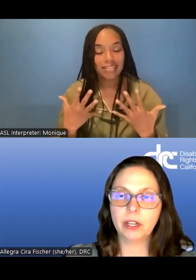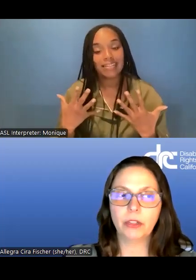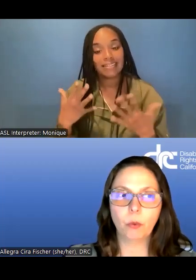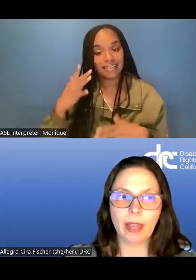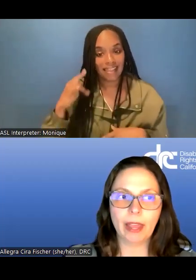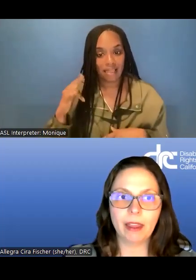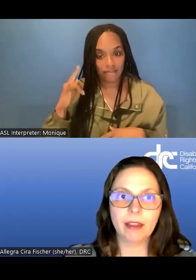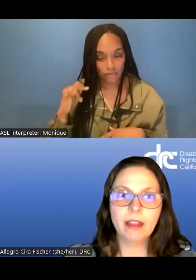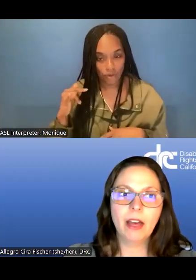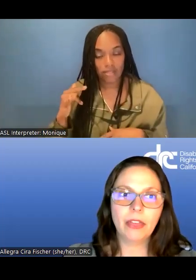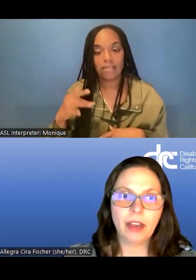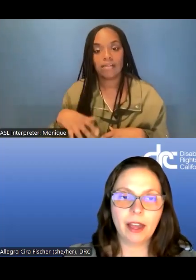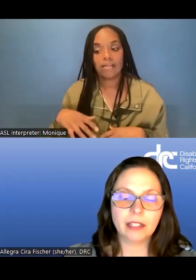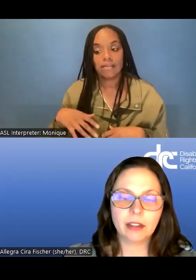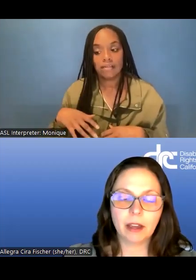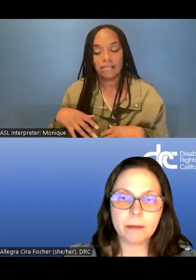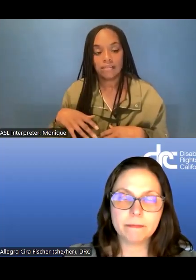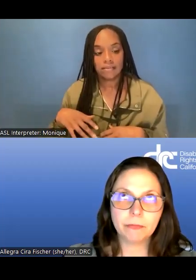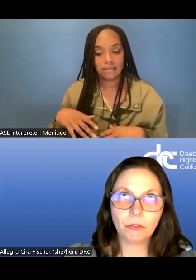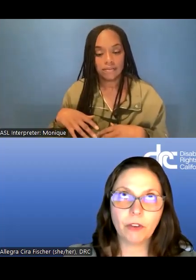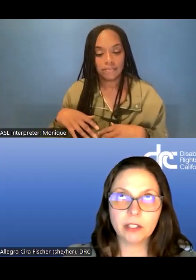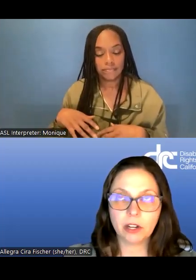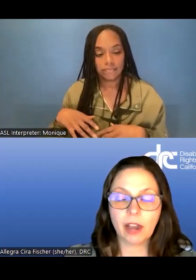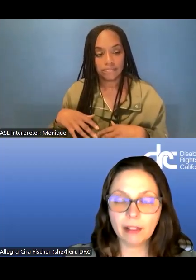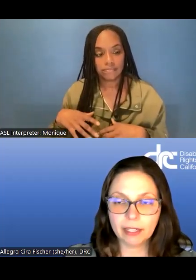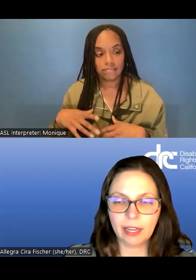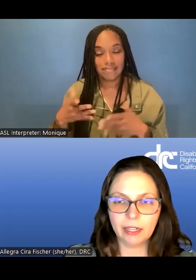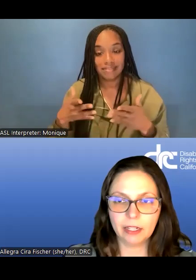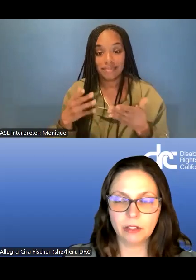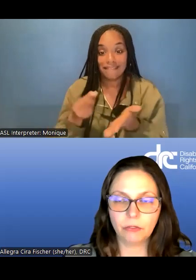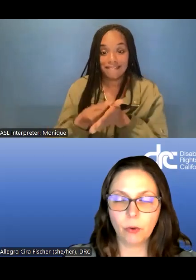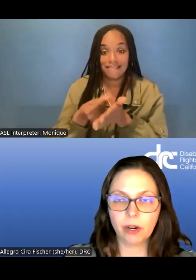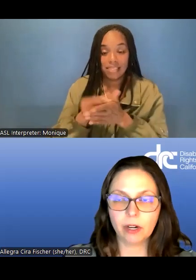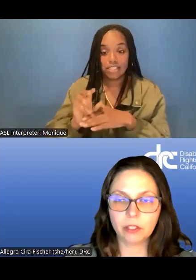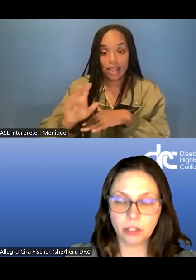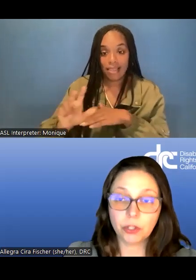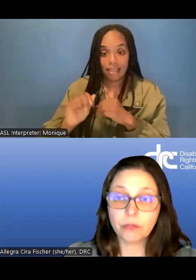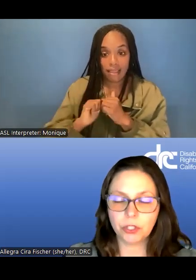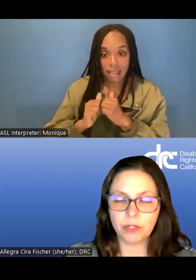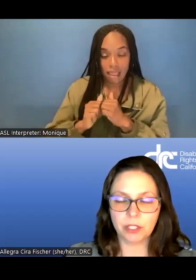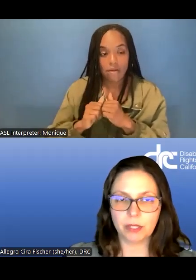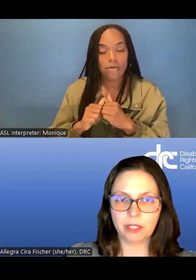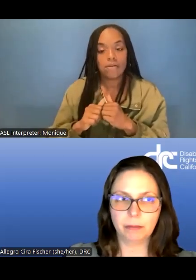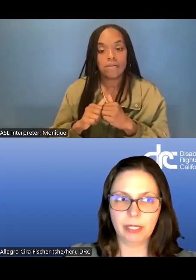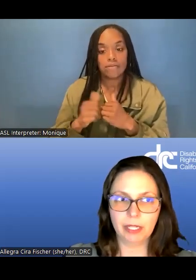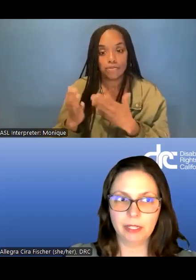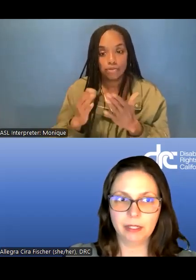the way that funds are allocated for to serve students with disabilities